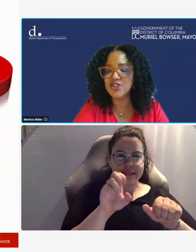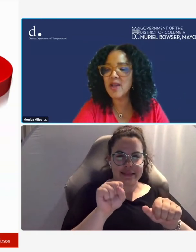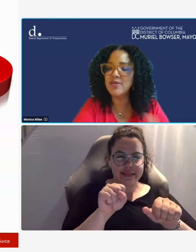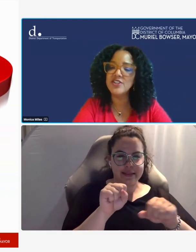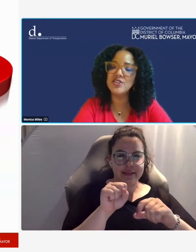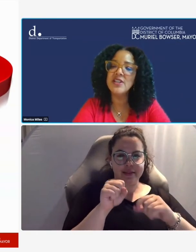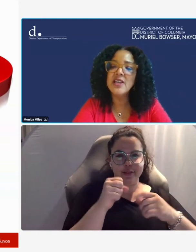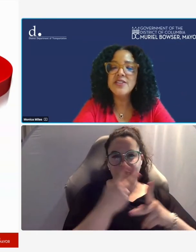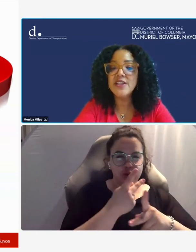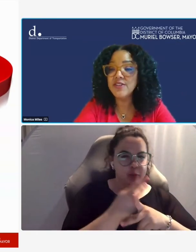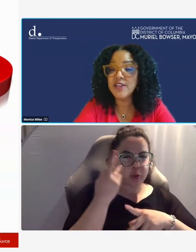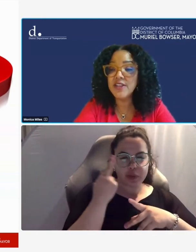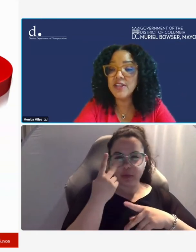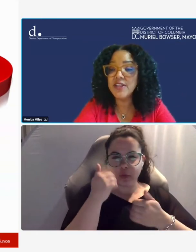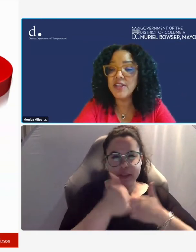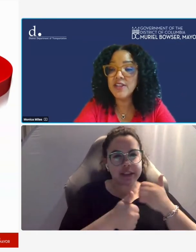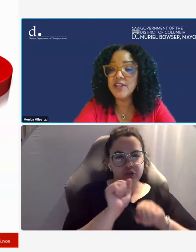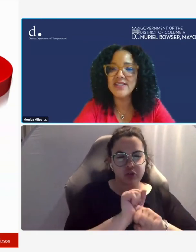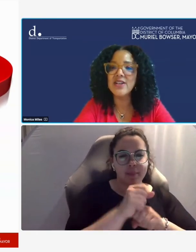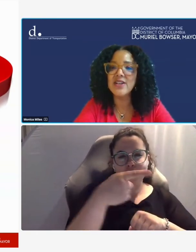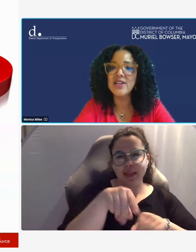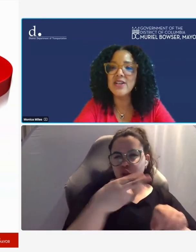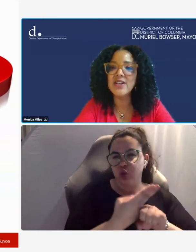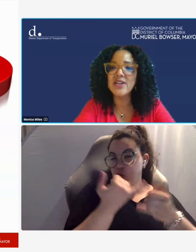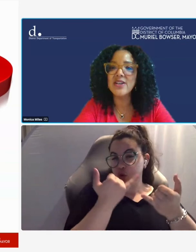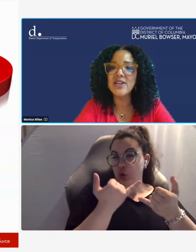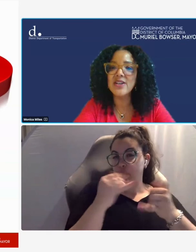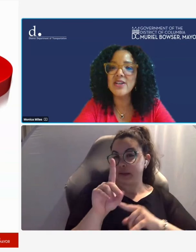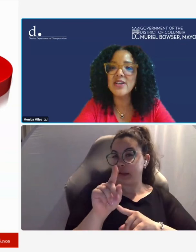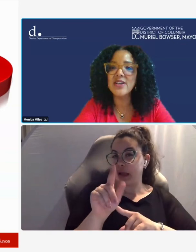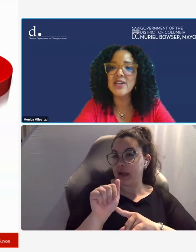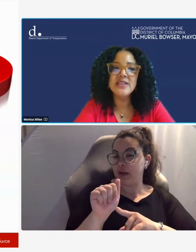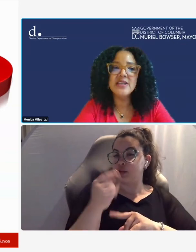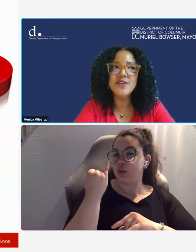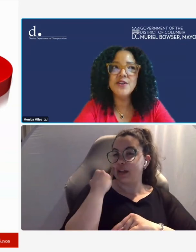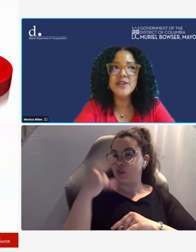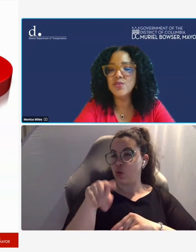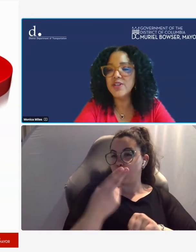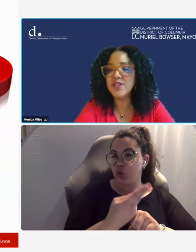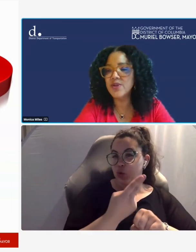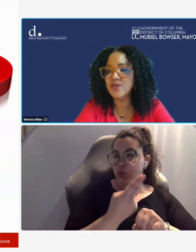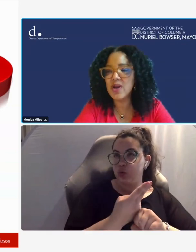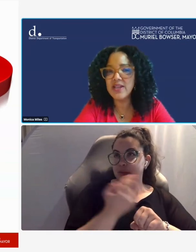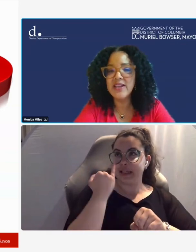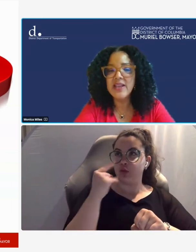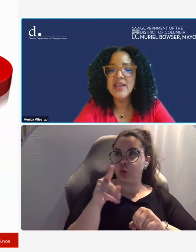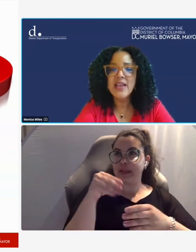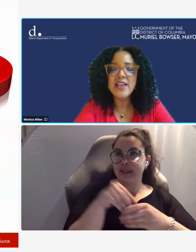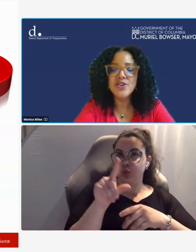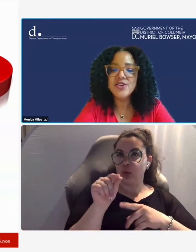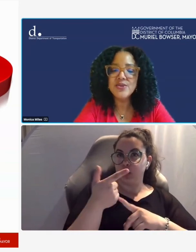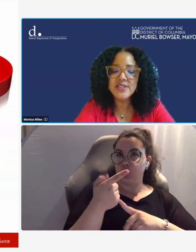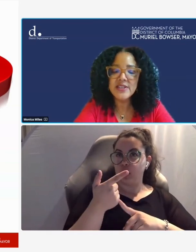positions they they use current data so if you're using the if you're in 2021 and you're using a